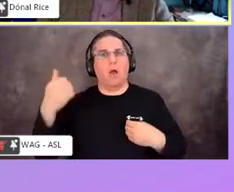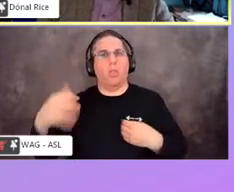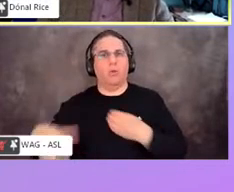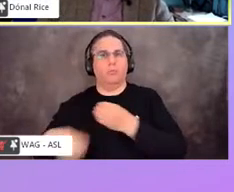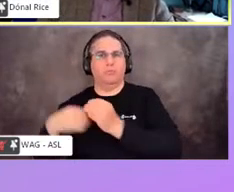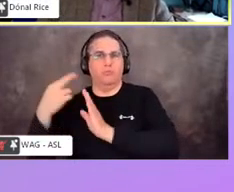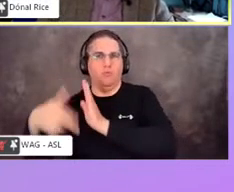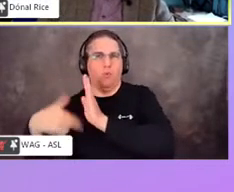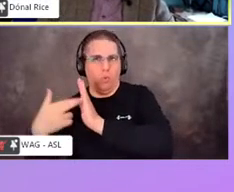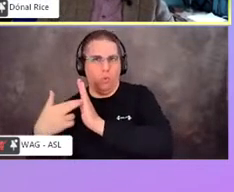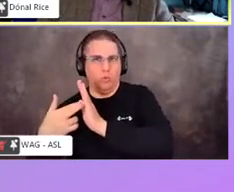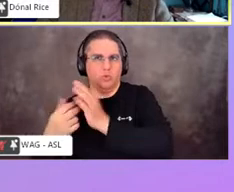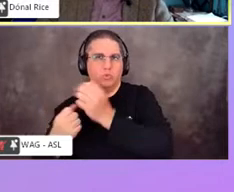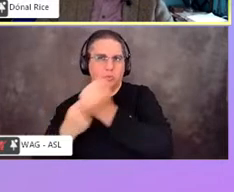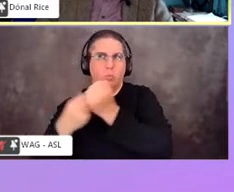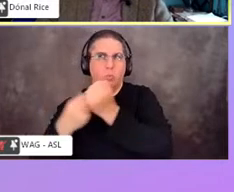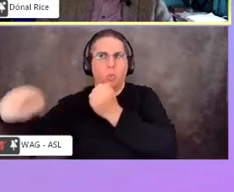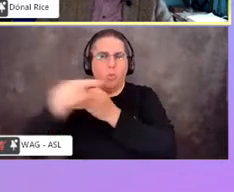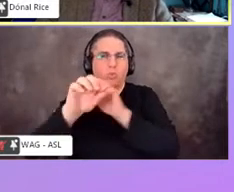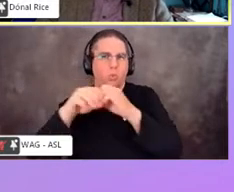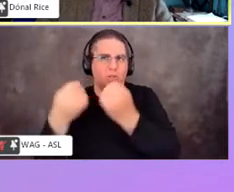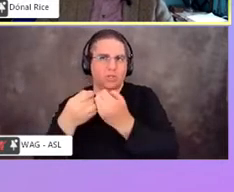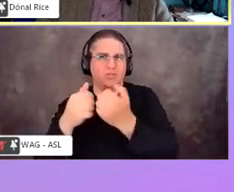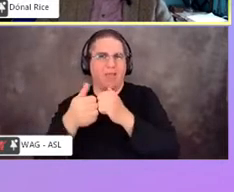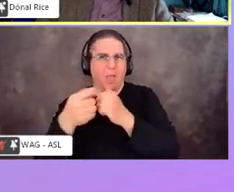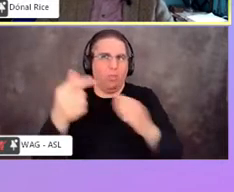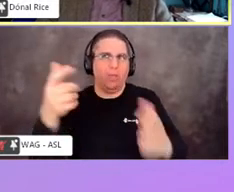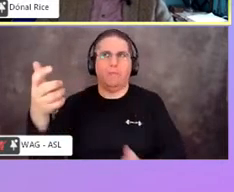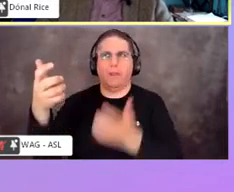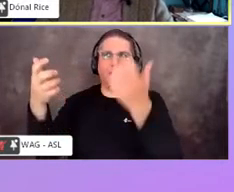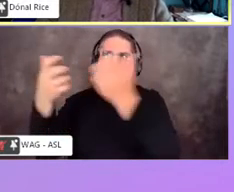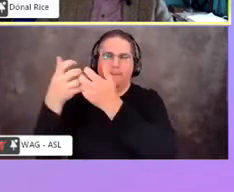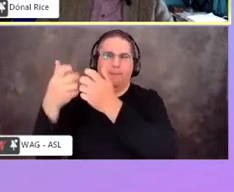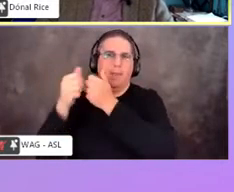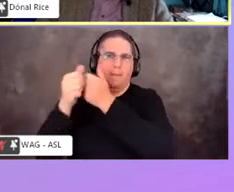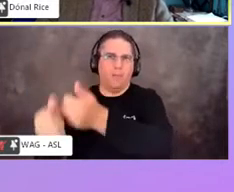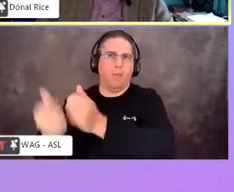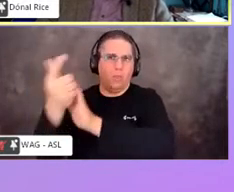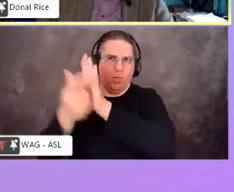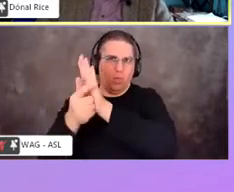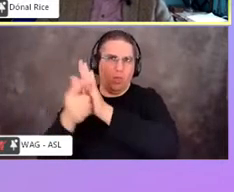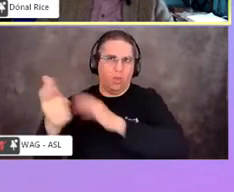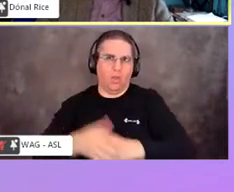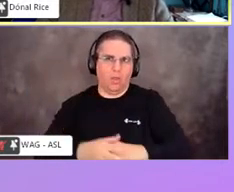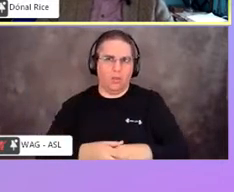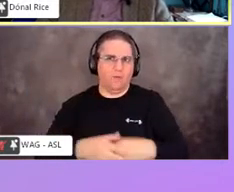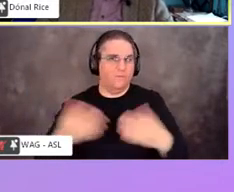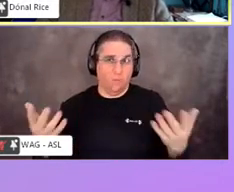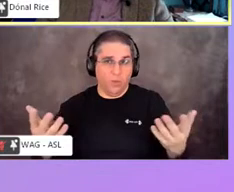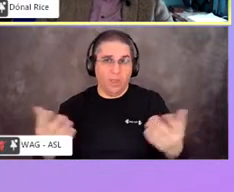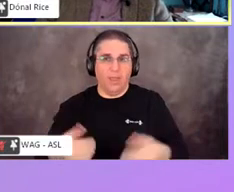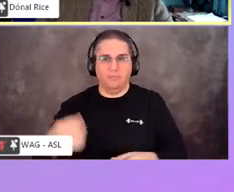monitoring body that NDA has to do. We took on additional load I suppose